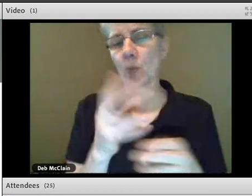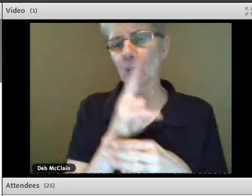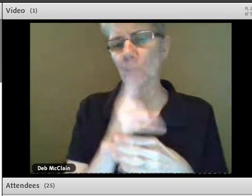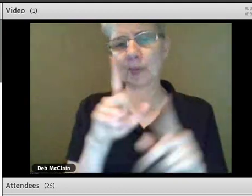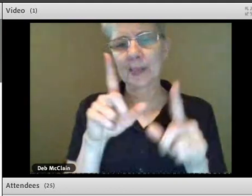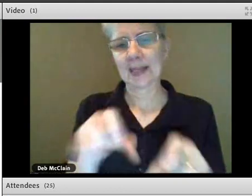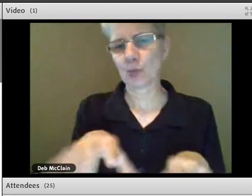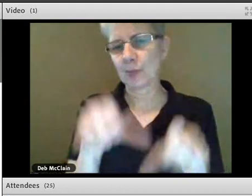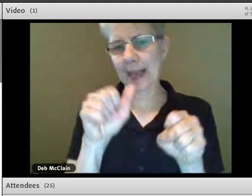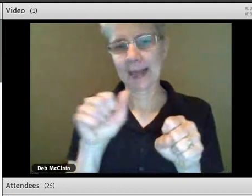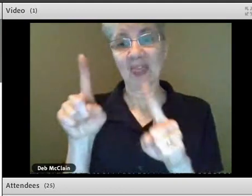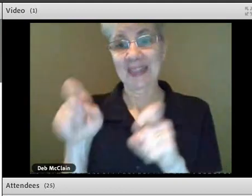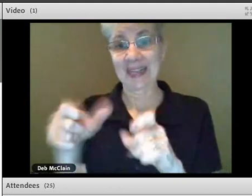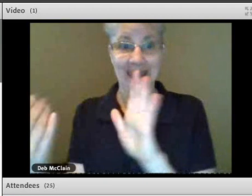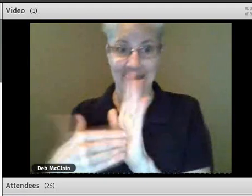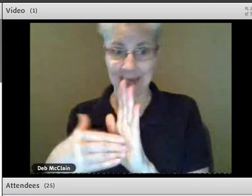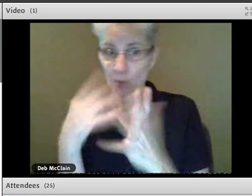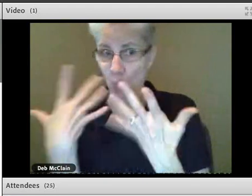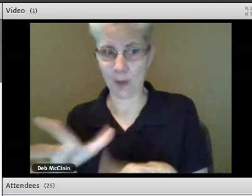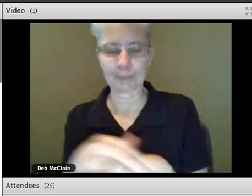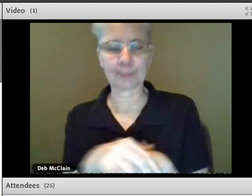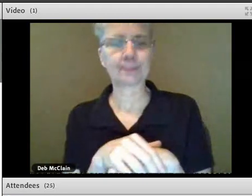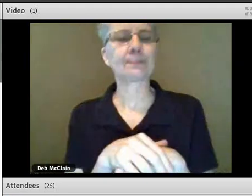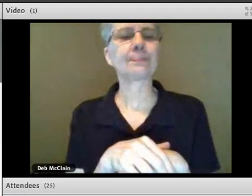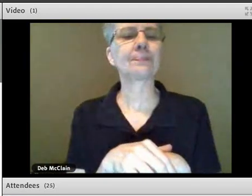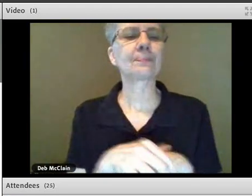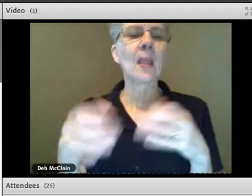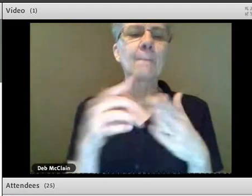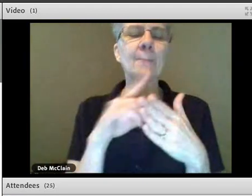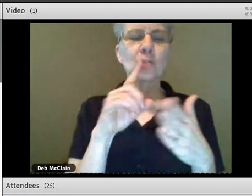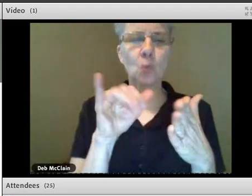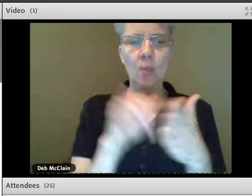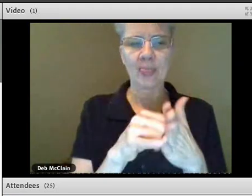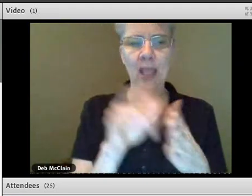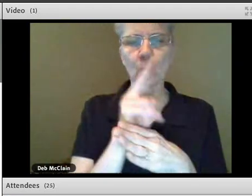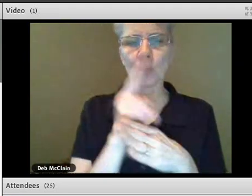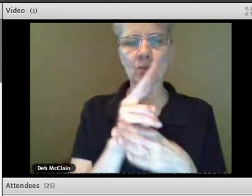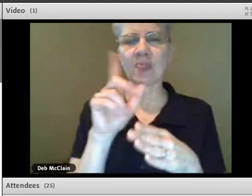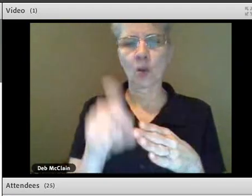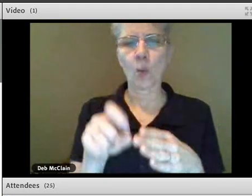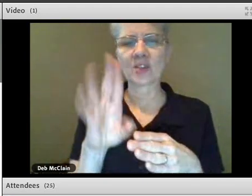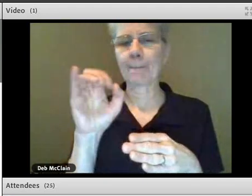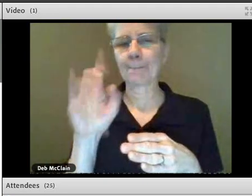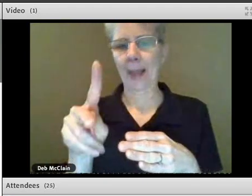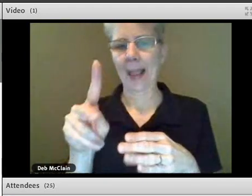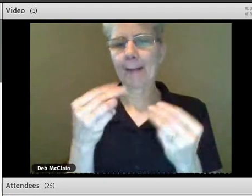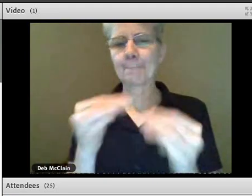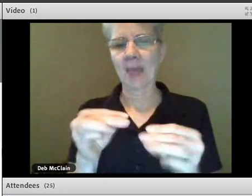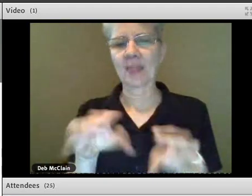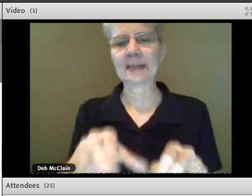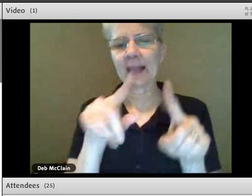to take the test. And again making sure, if you're using that question-bank method, when they take the test again,